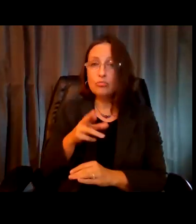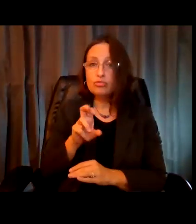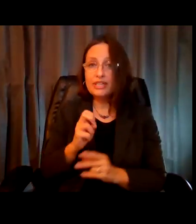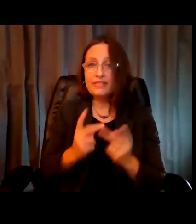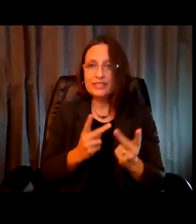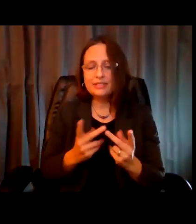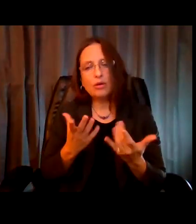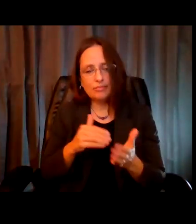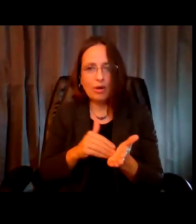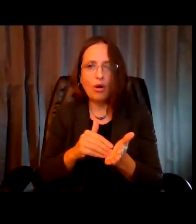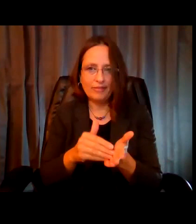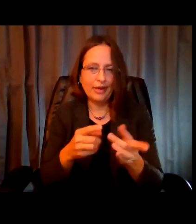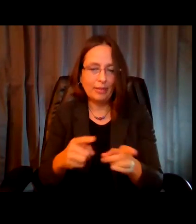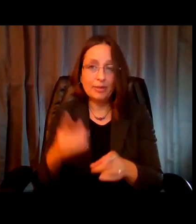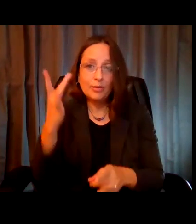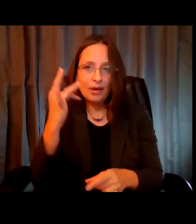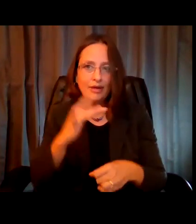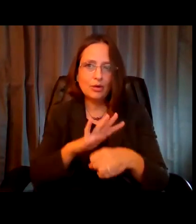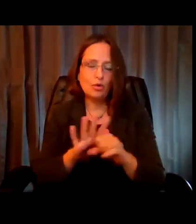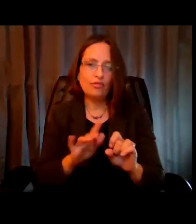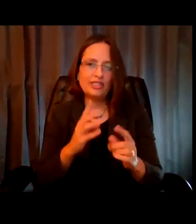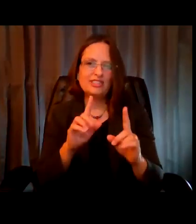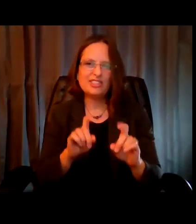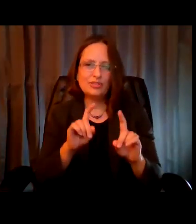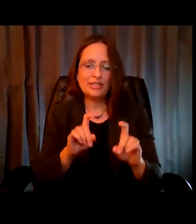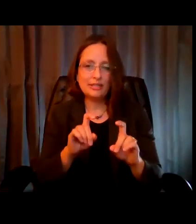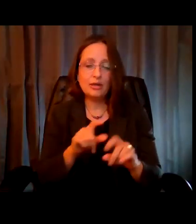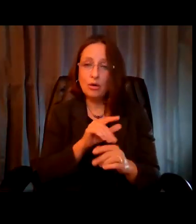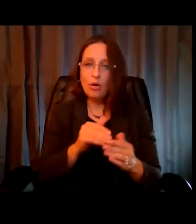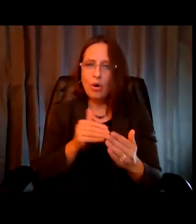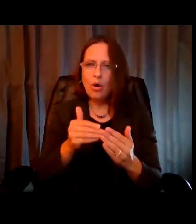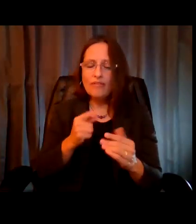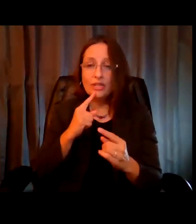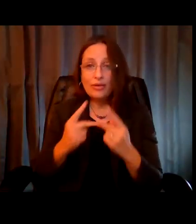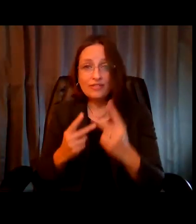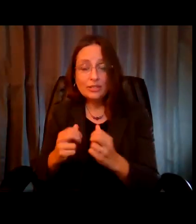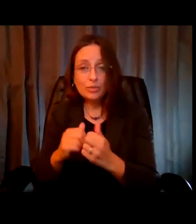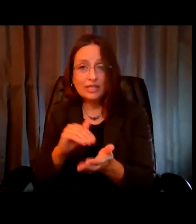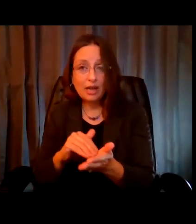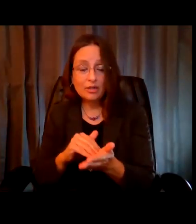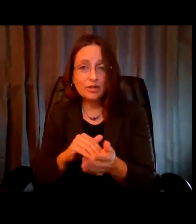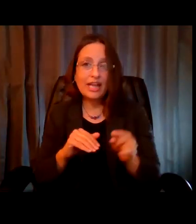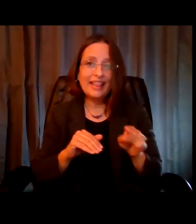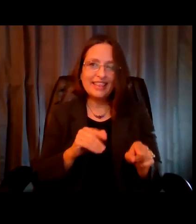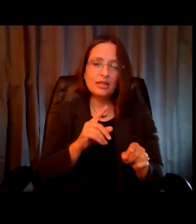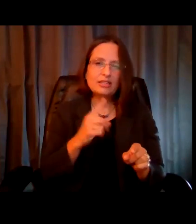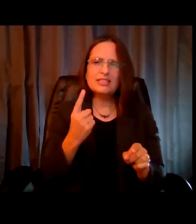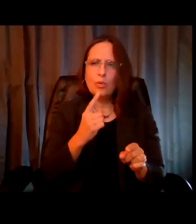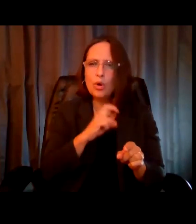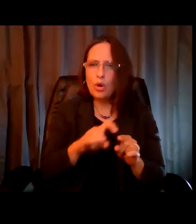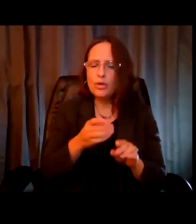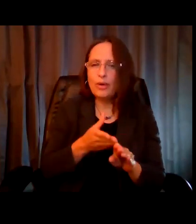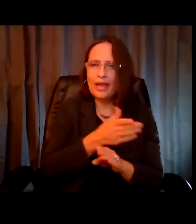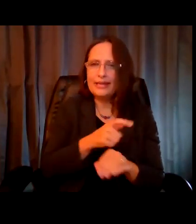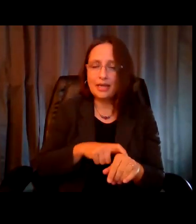instructions on taking medication, or with what do I to do prepare for a test. The post visit,